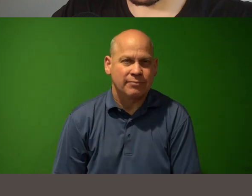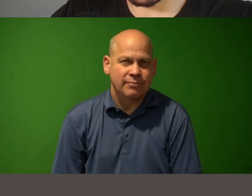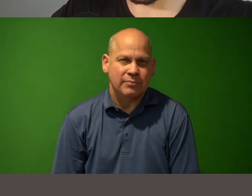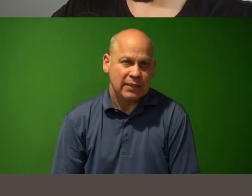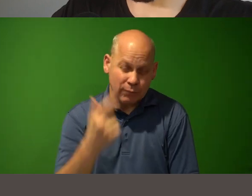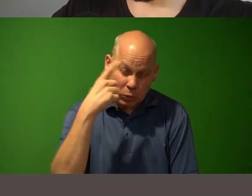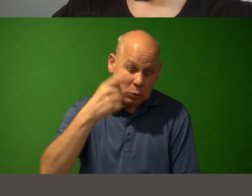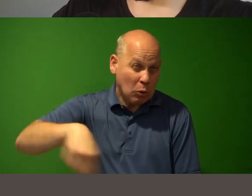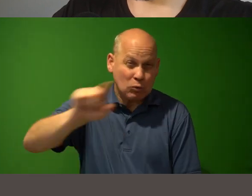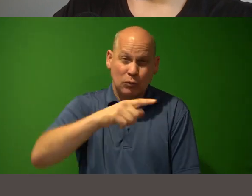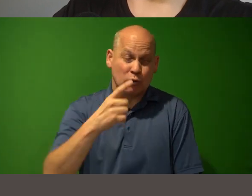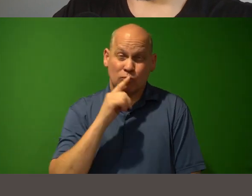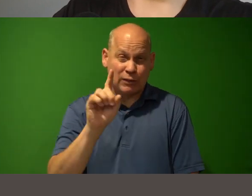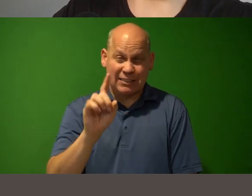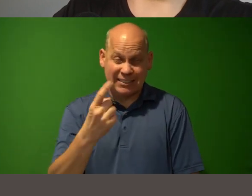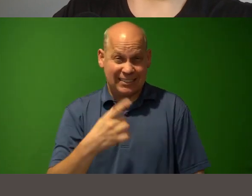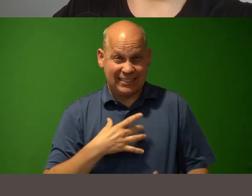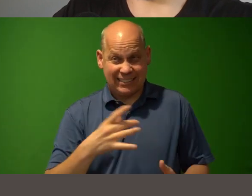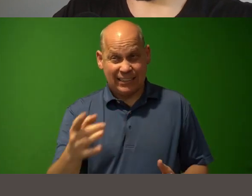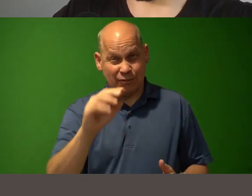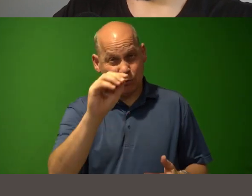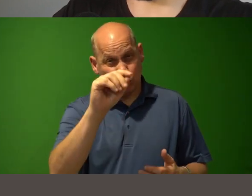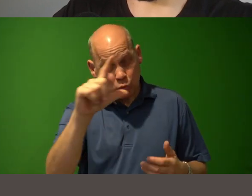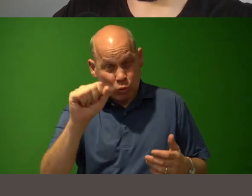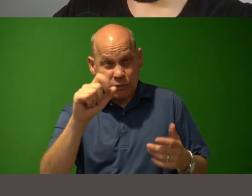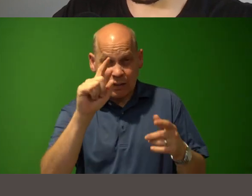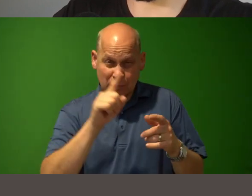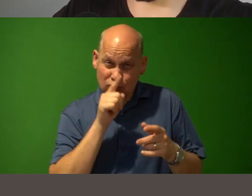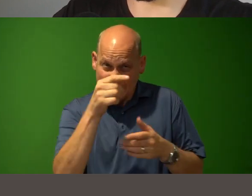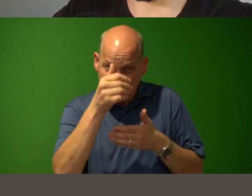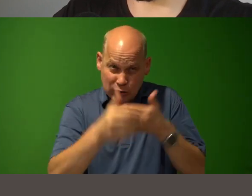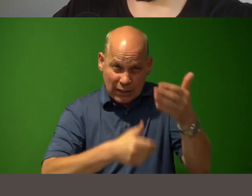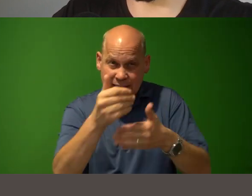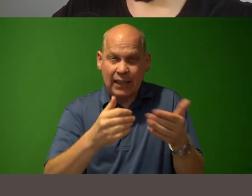And for those of you who aren't just interested in tooling the real